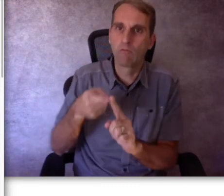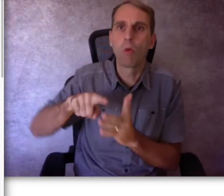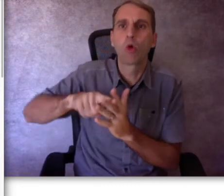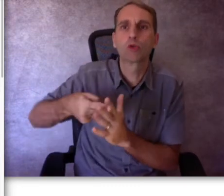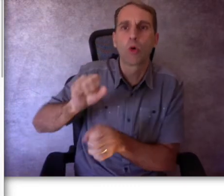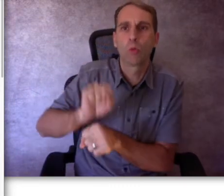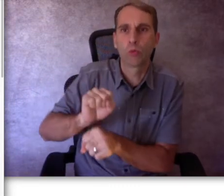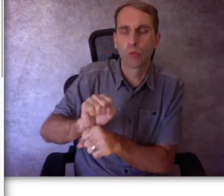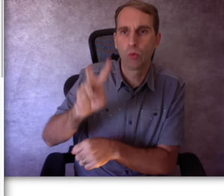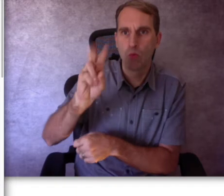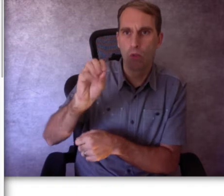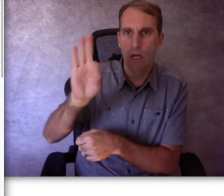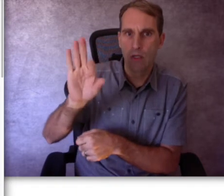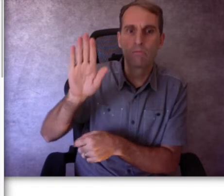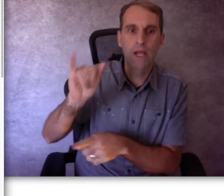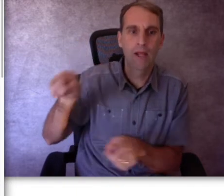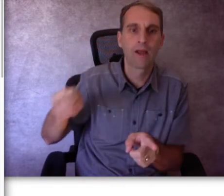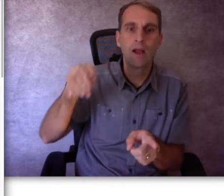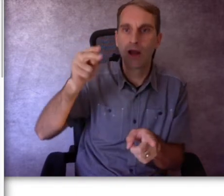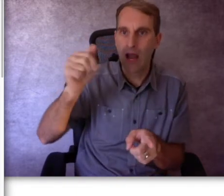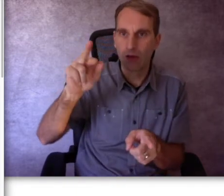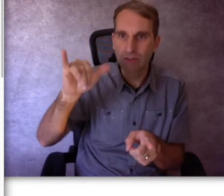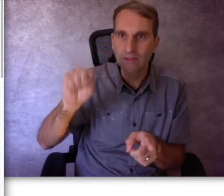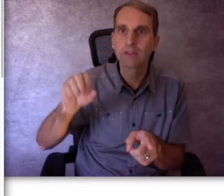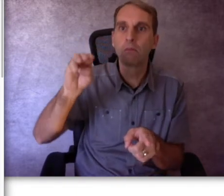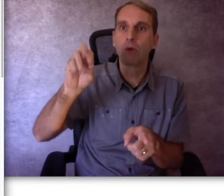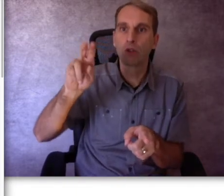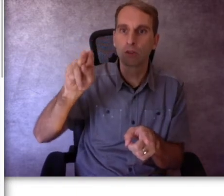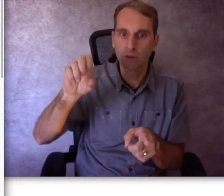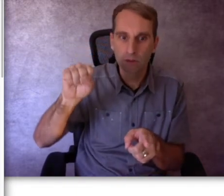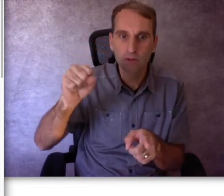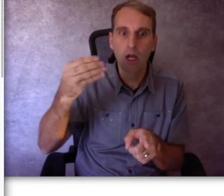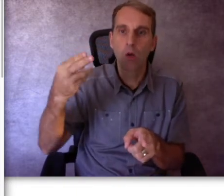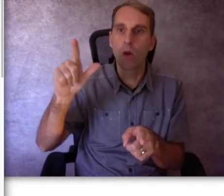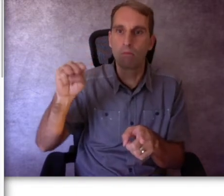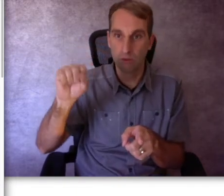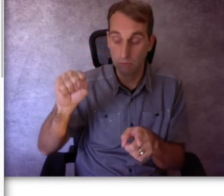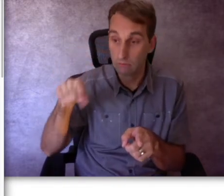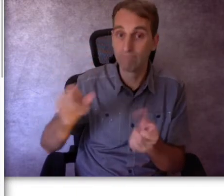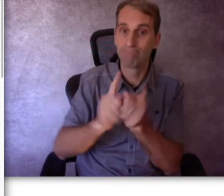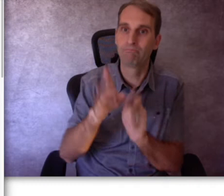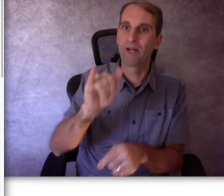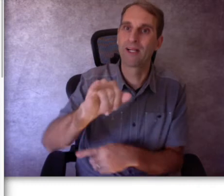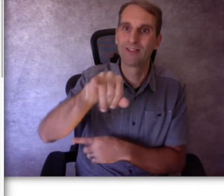which is an ASL translation of original work done in 2009 by Raychelle Harris, Donna Mertens, and Heidi McLaughlin,